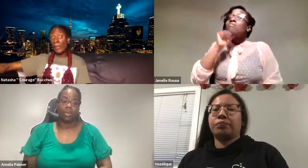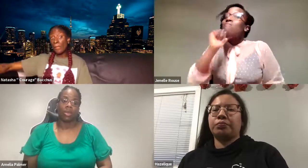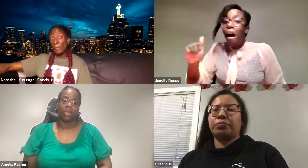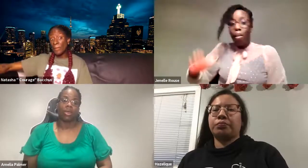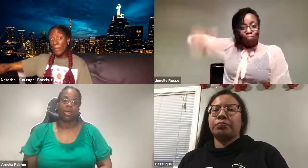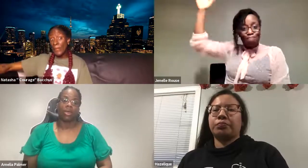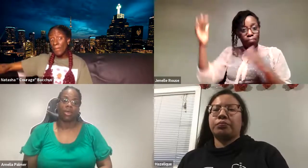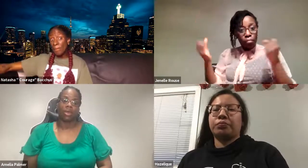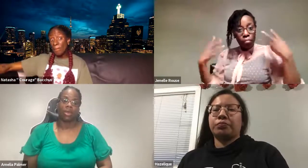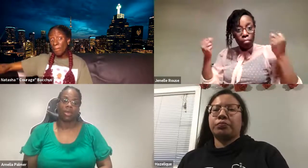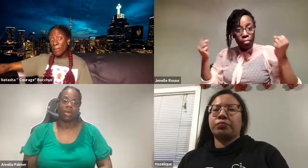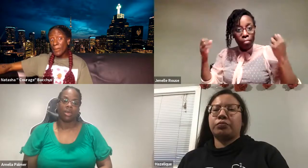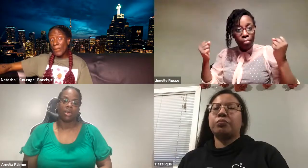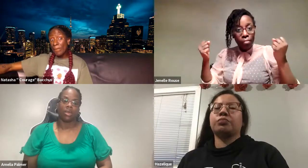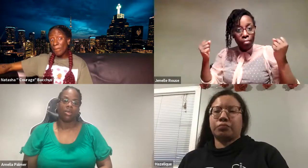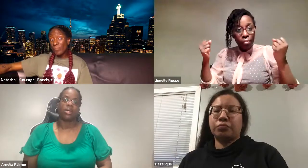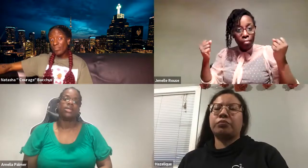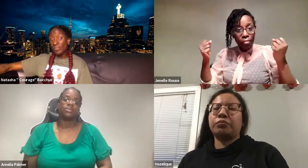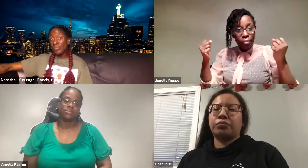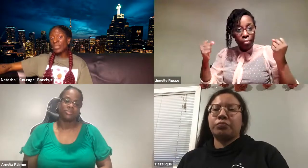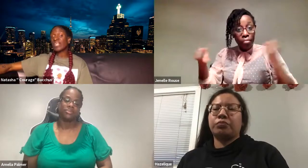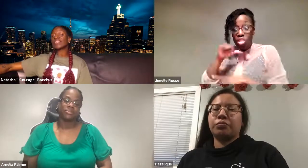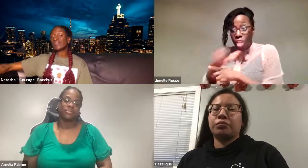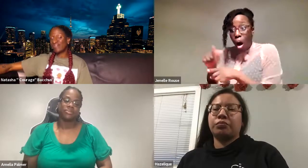[interpreter clarifying] the interpreter's just clarify... um did you catch that?